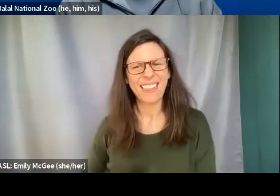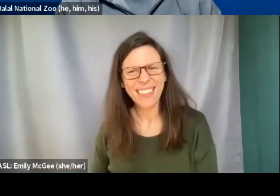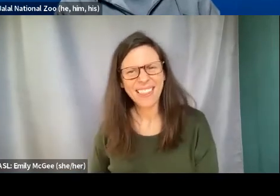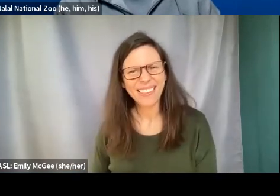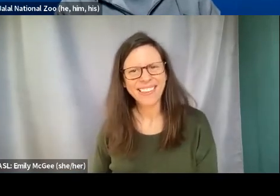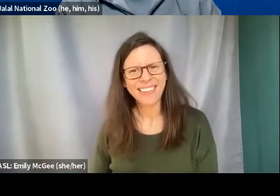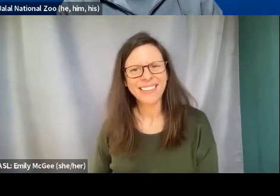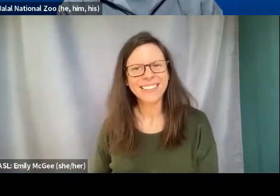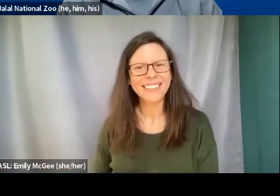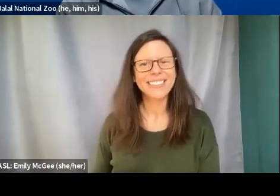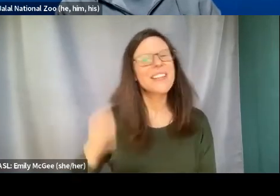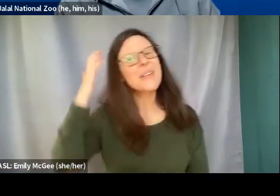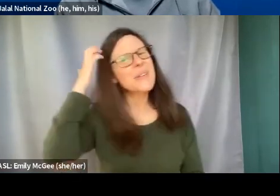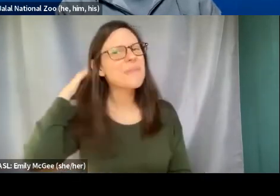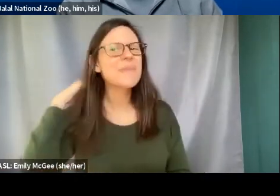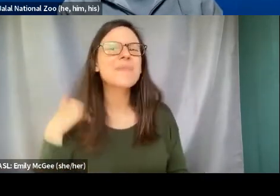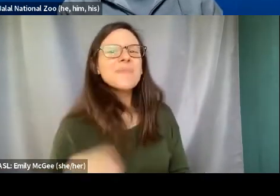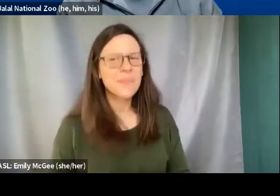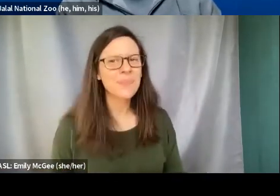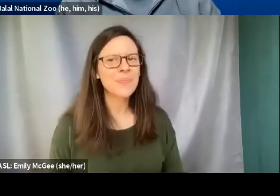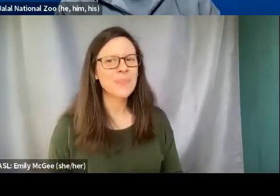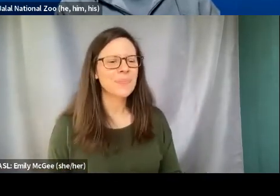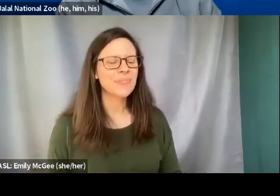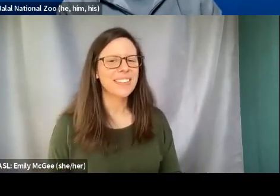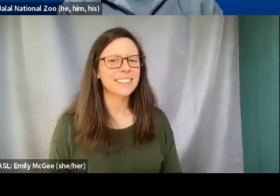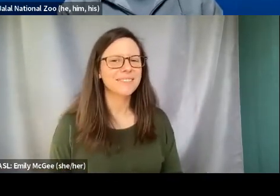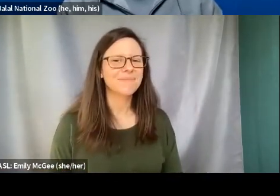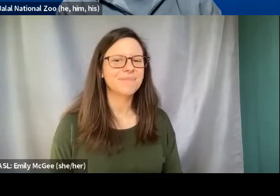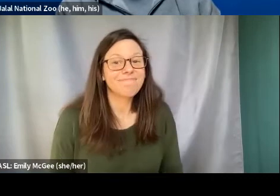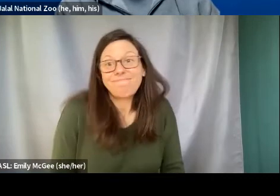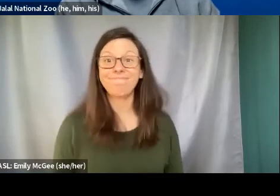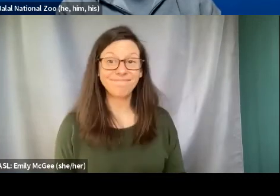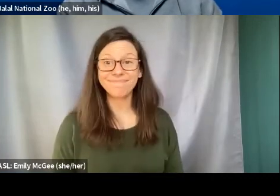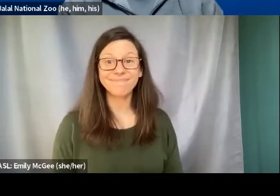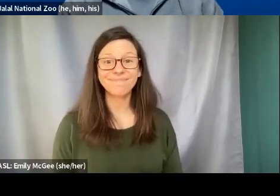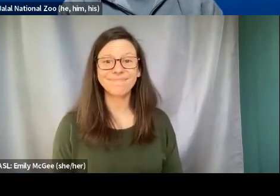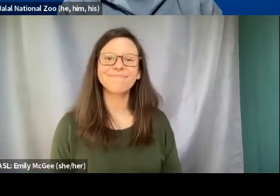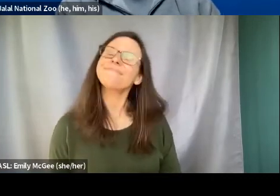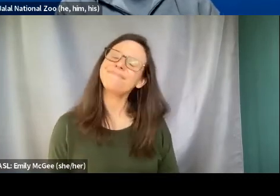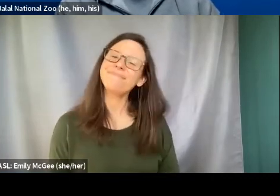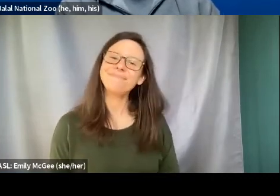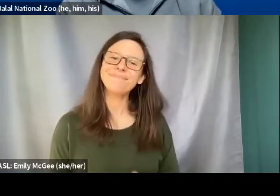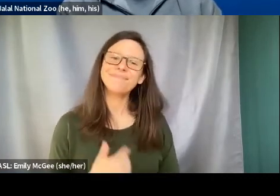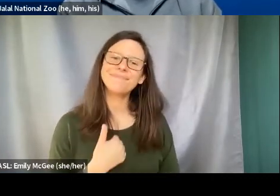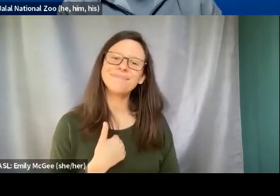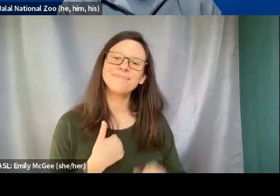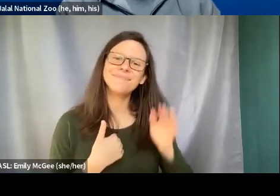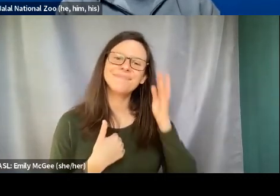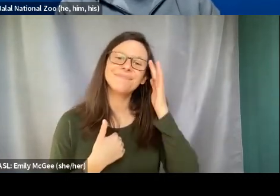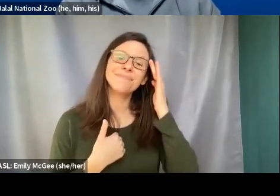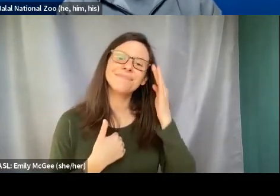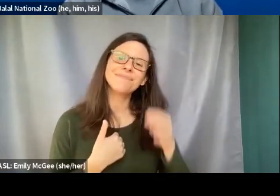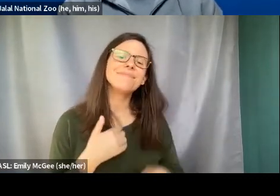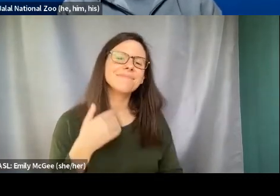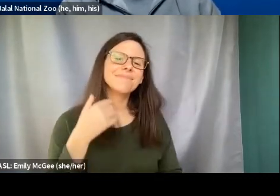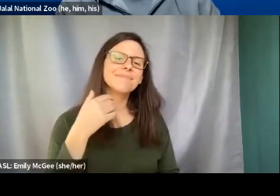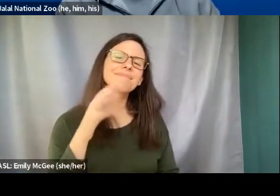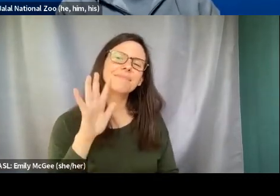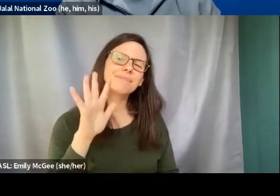Jalal: The uh, looking for the, about four years ago the, I just, because I worked a lot of uh, you know,